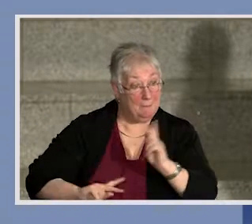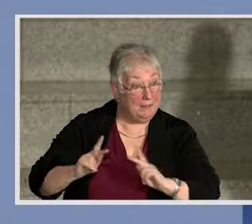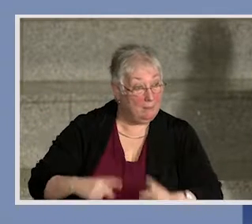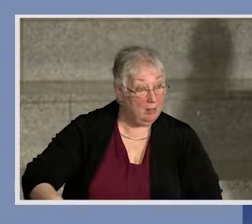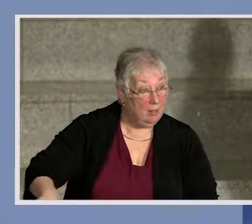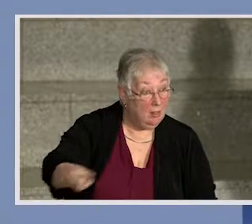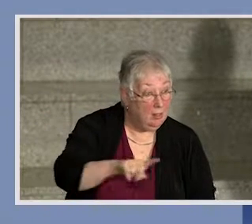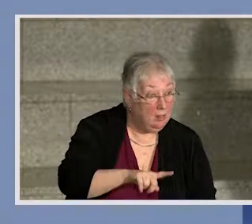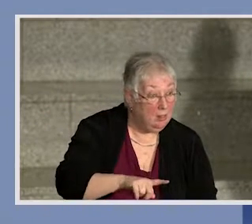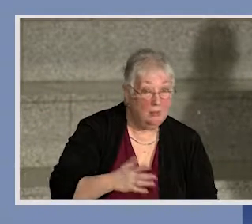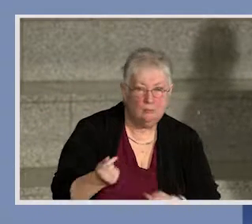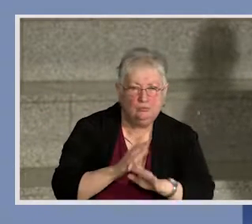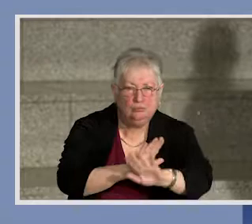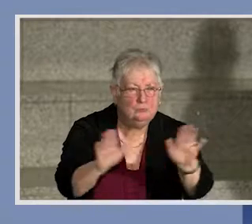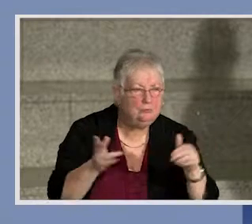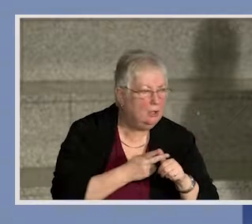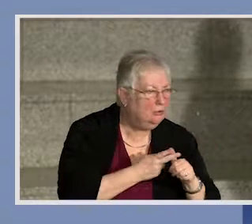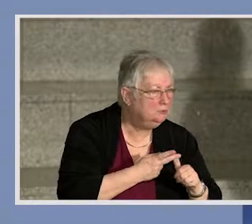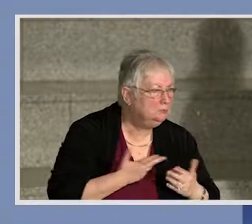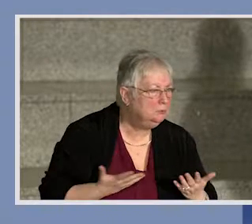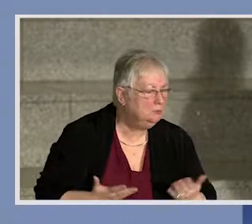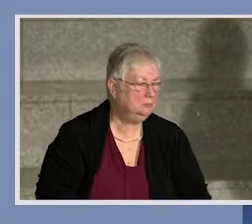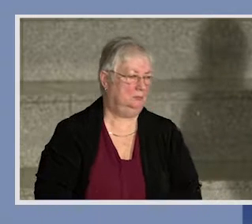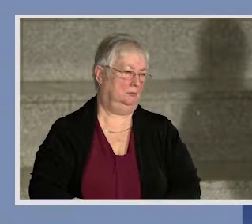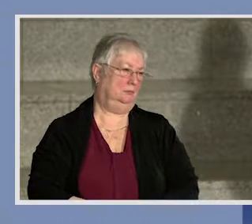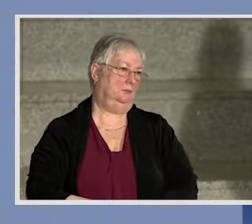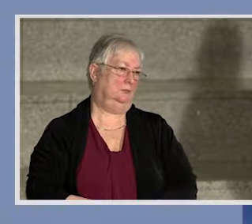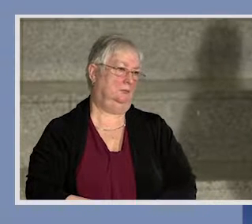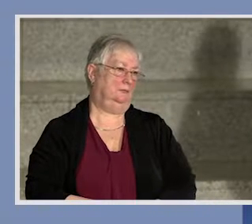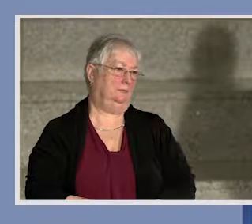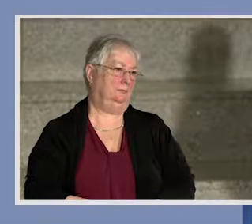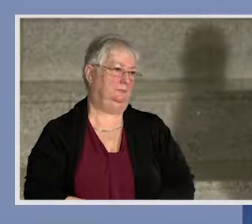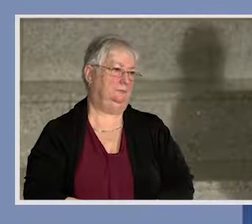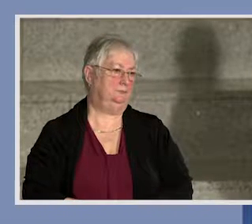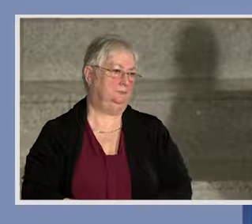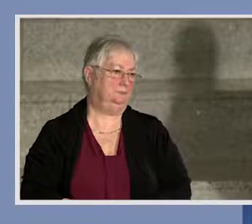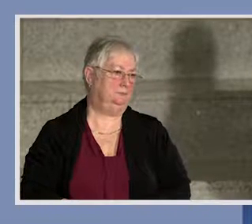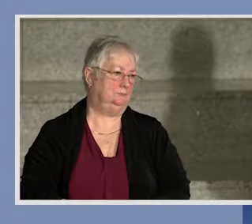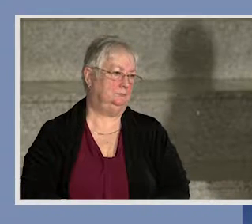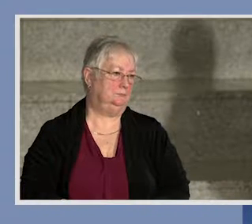THE RESIDENTS SAY JOBS, HOUSING AND EDUCATION.